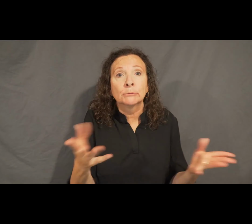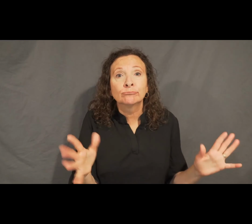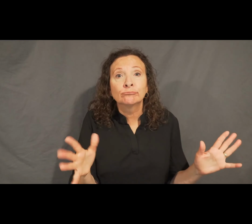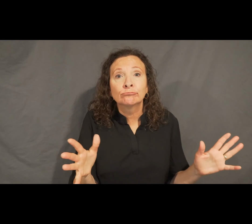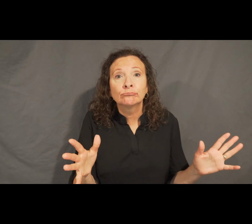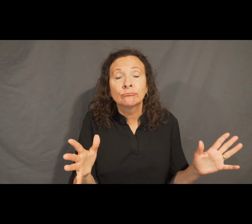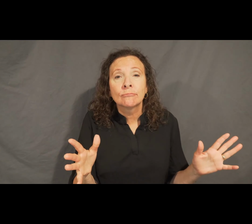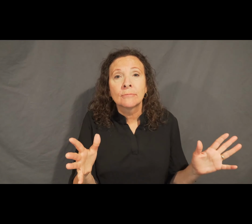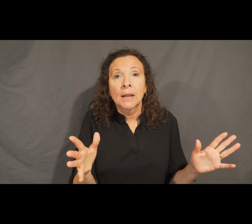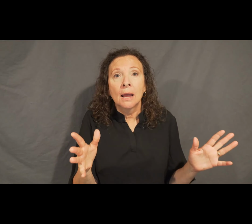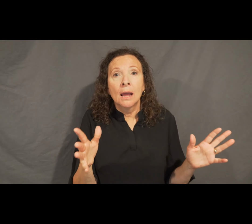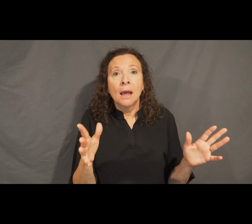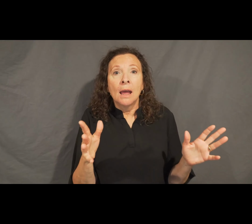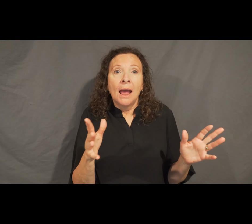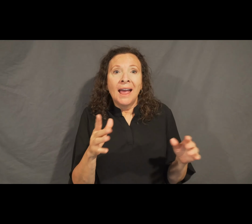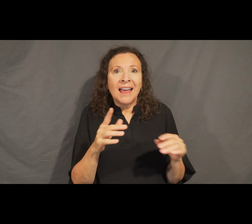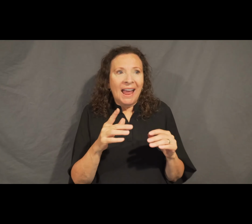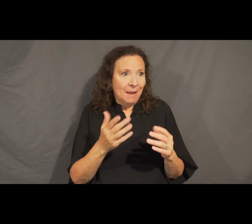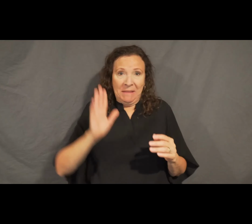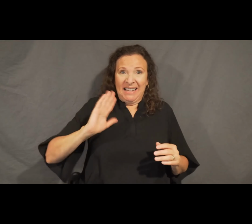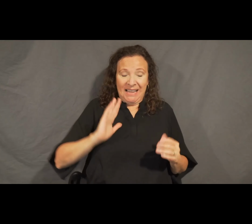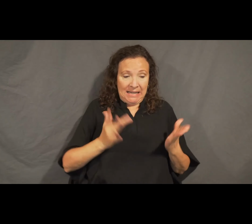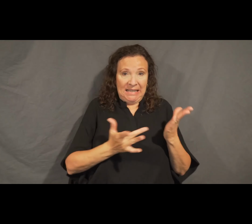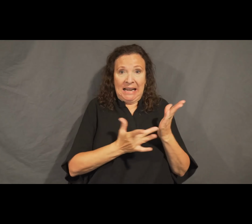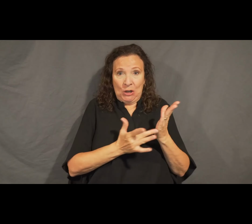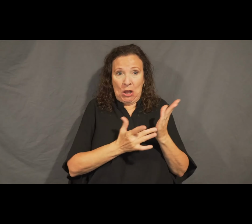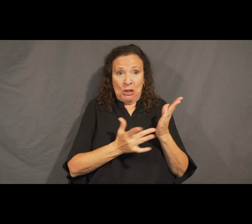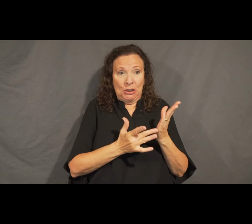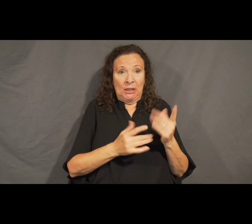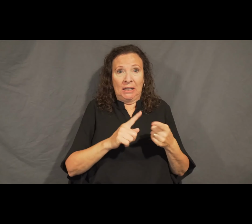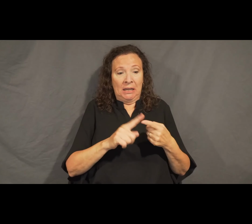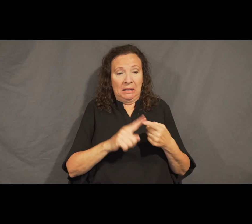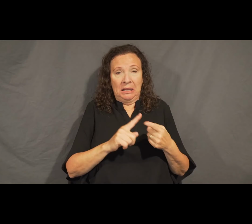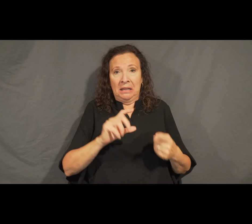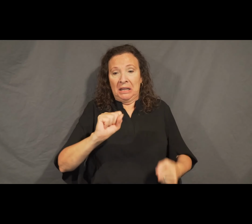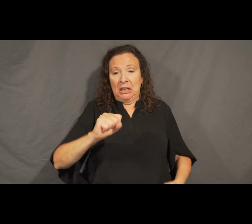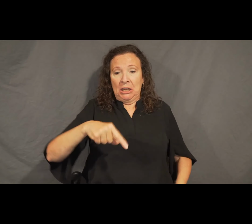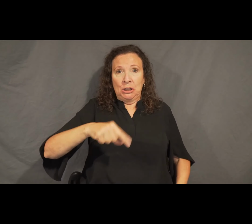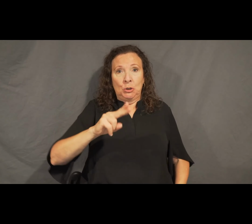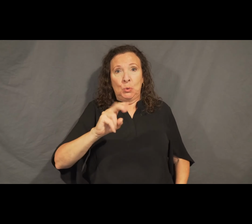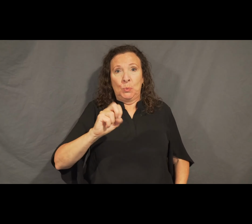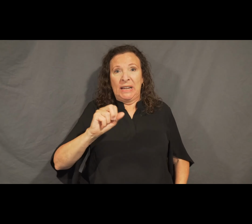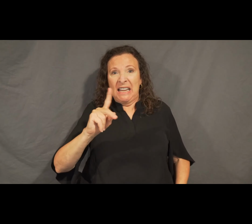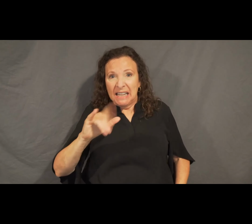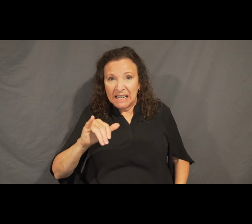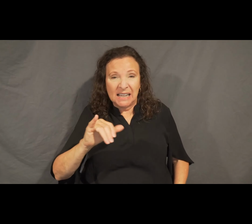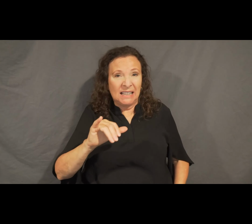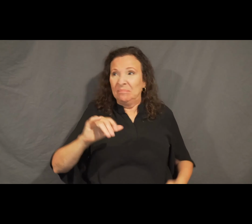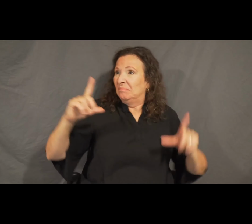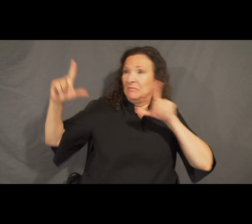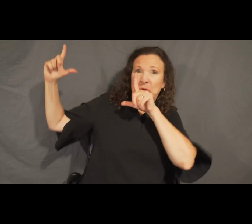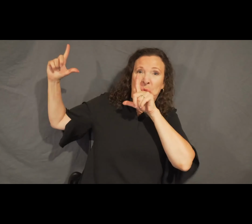And what we had back then, a squeaky screen, an old projector, very poor lighting.